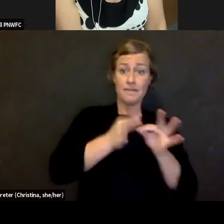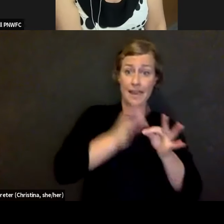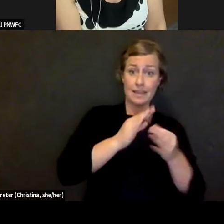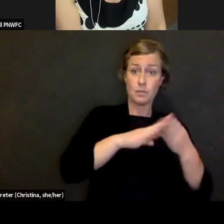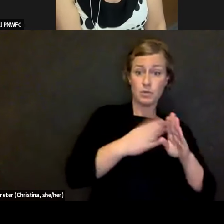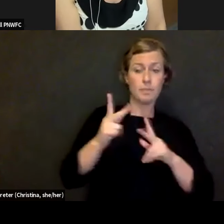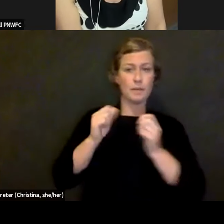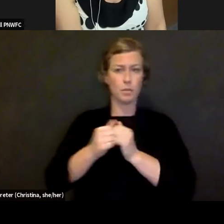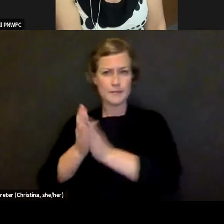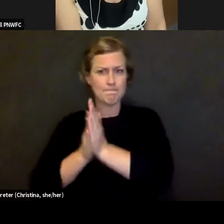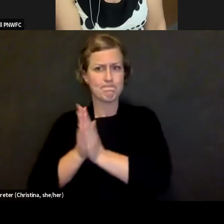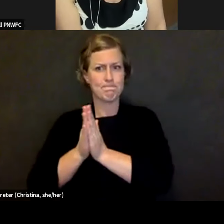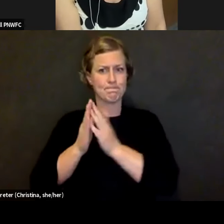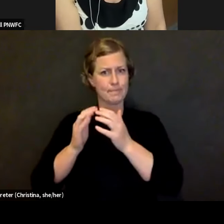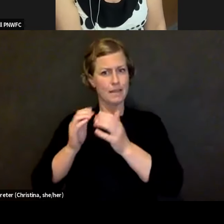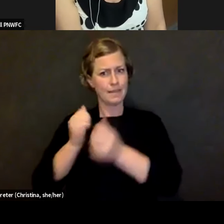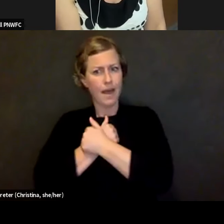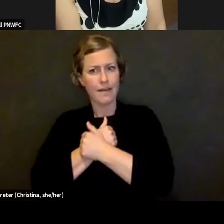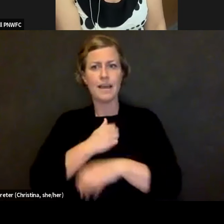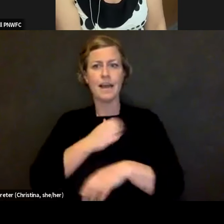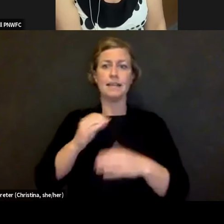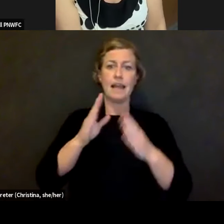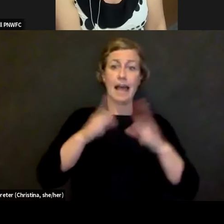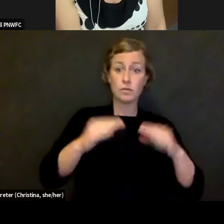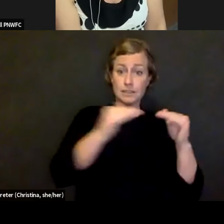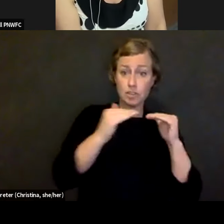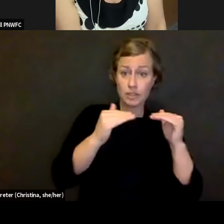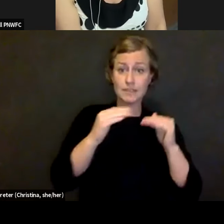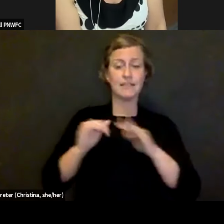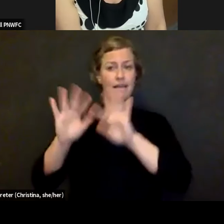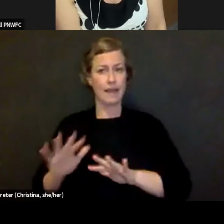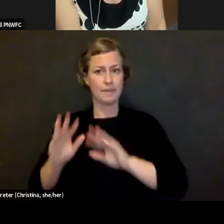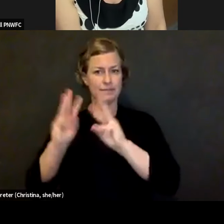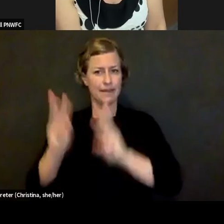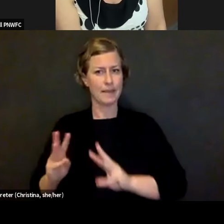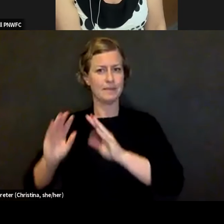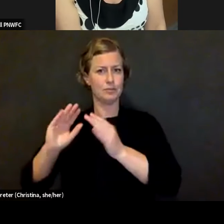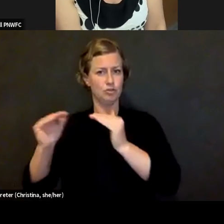just for the month of May we're also looking at the intersections of faith